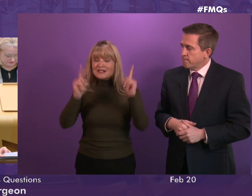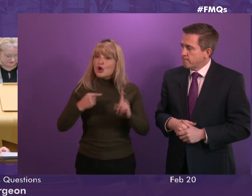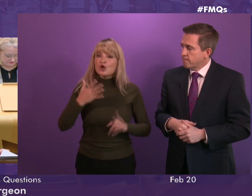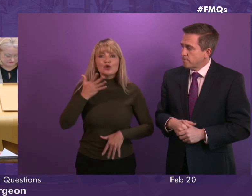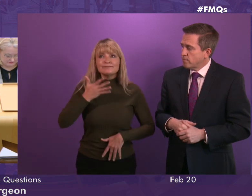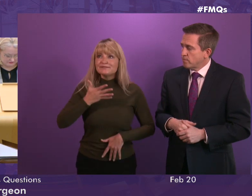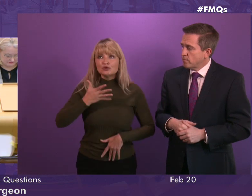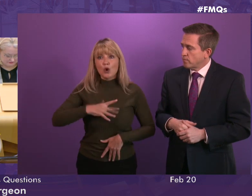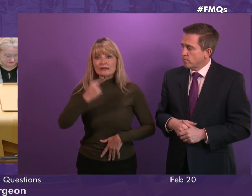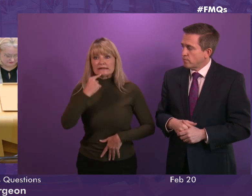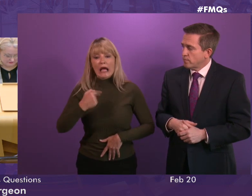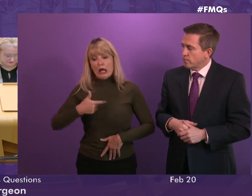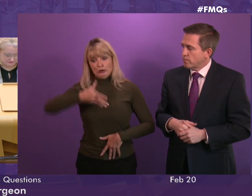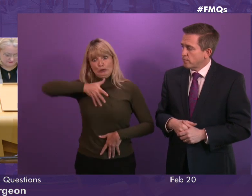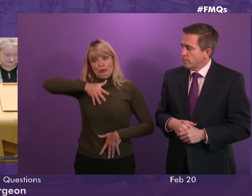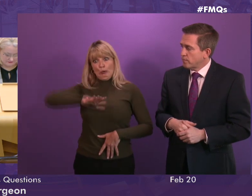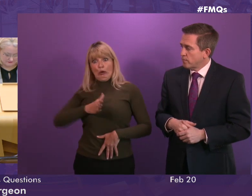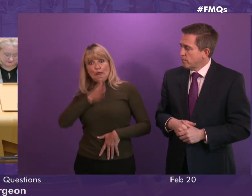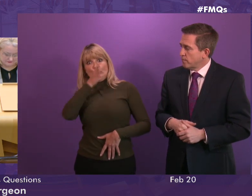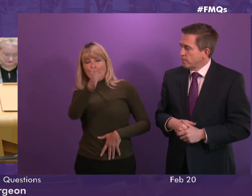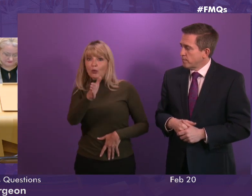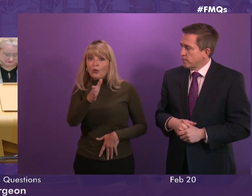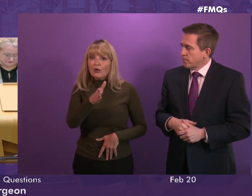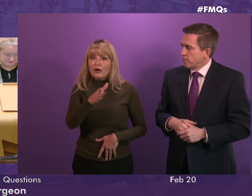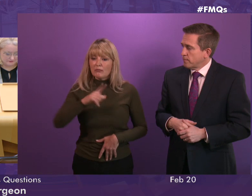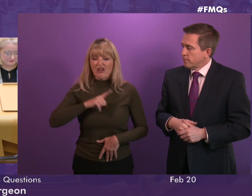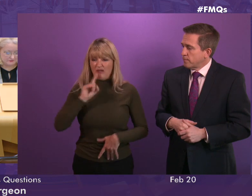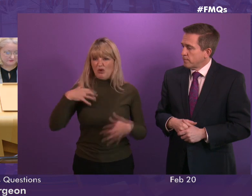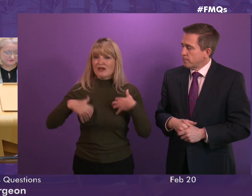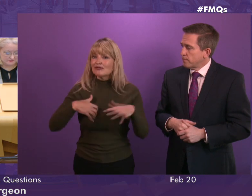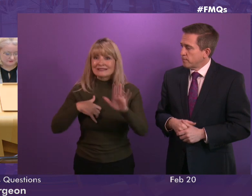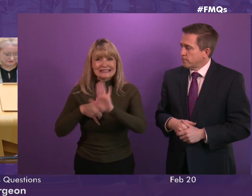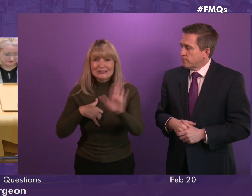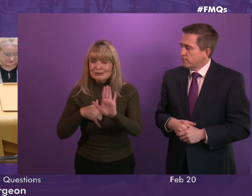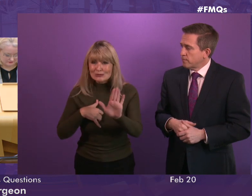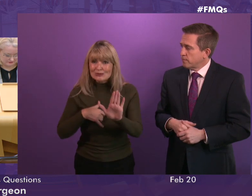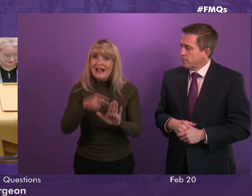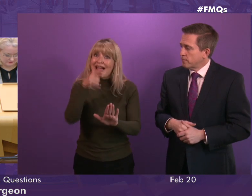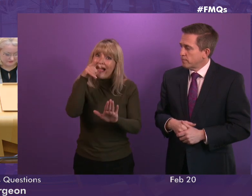a public meeting because they are not interested in the issue. Regulatory enforcement actions